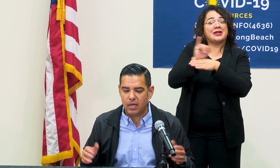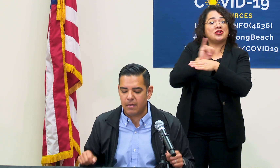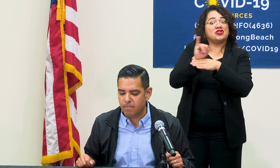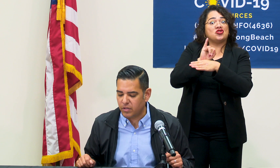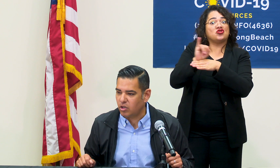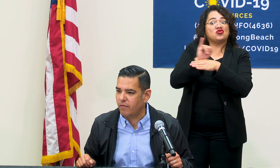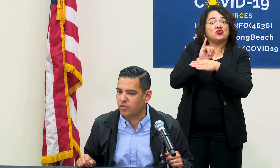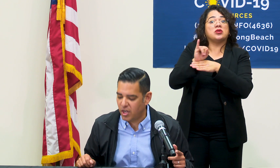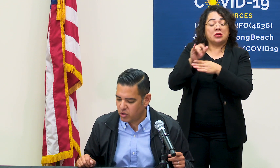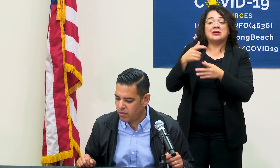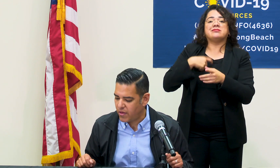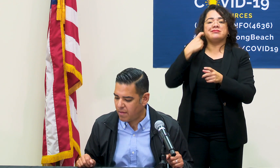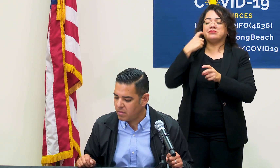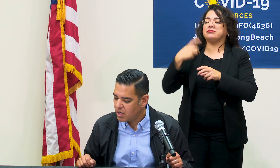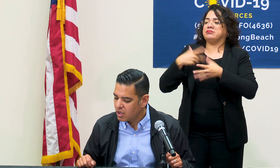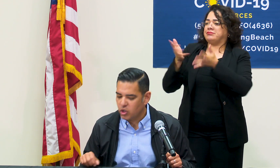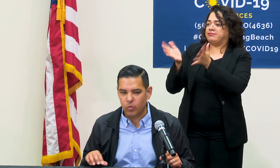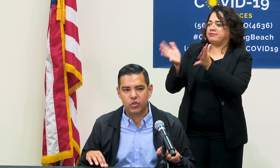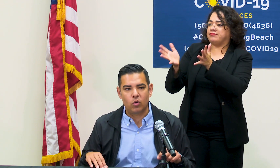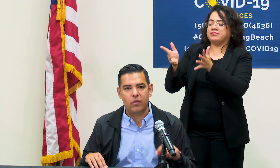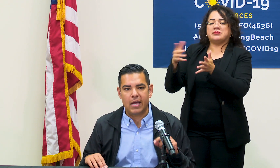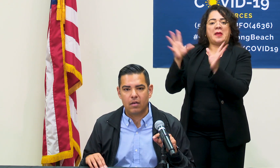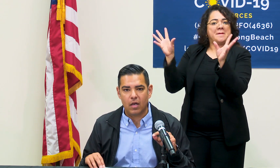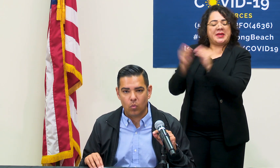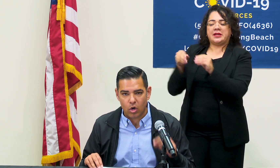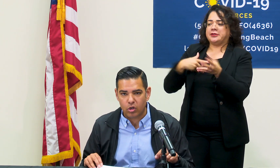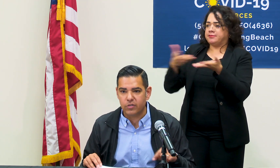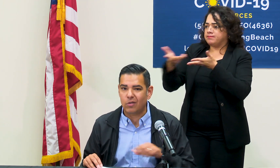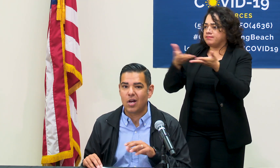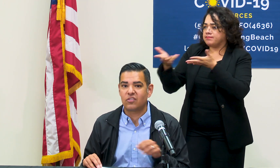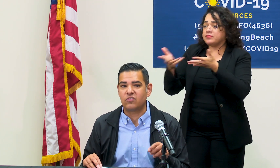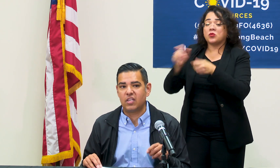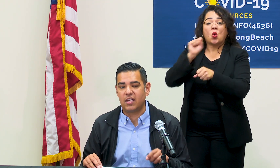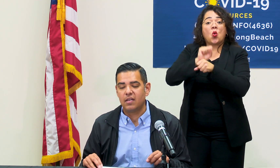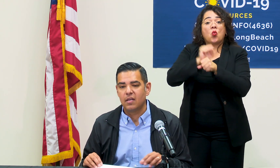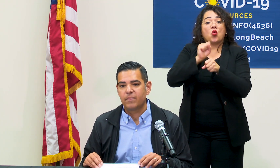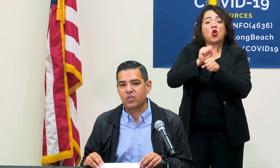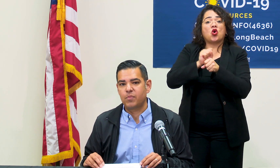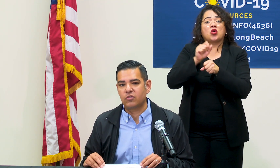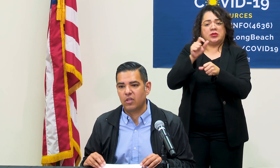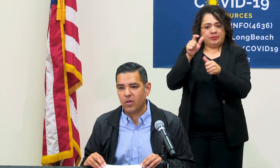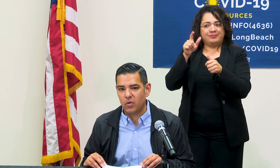conversation with them to ensure that workers across the city especially those